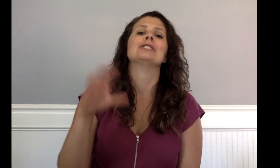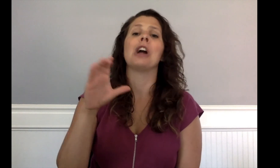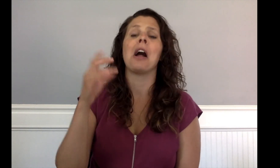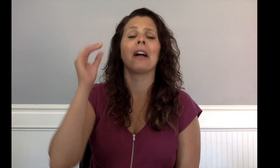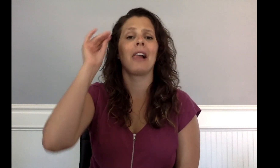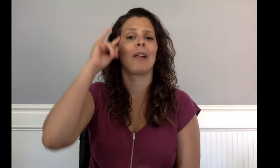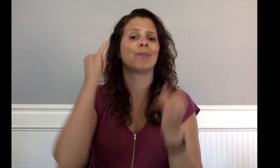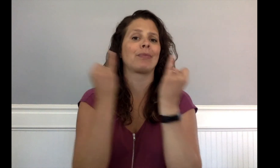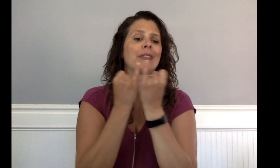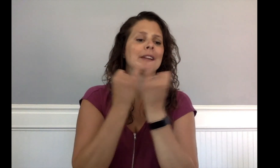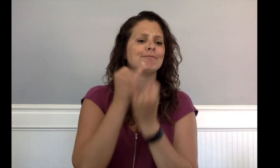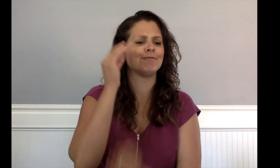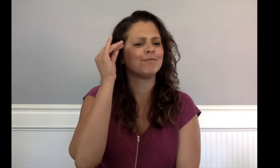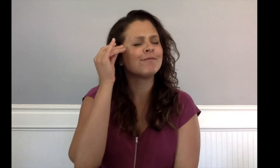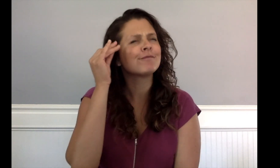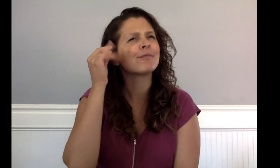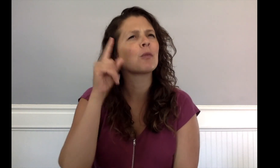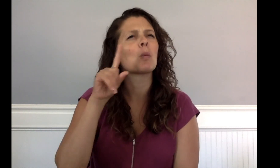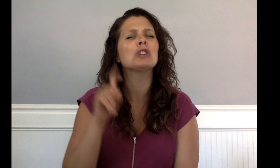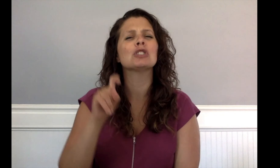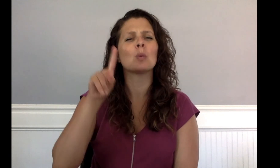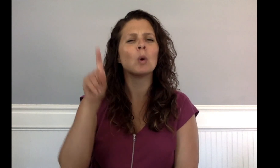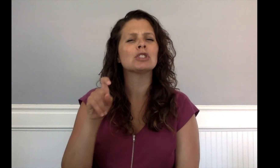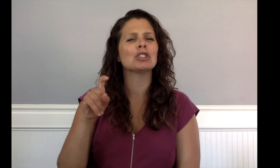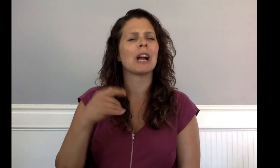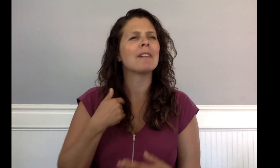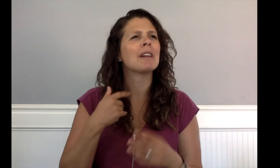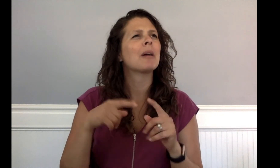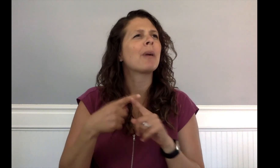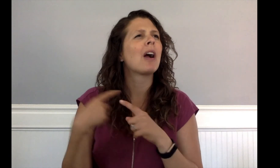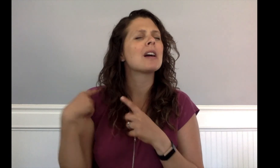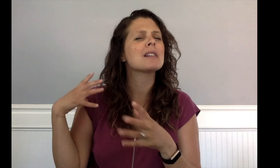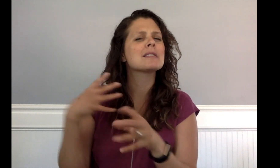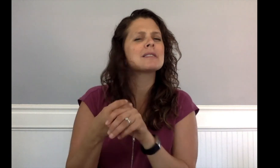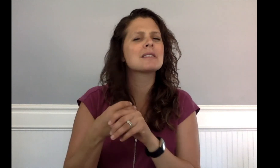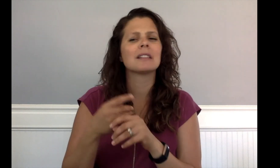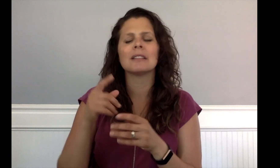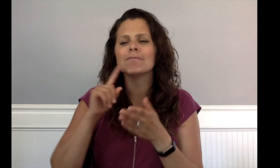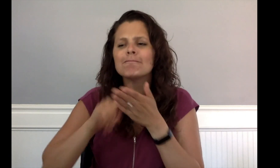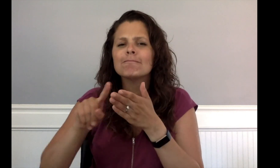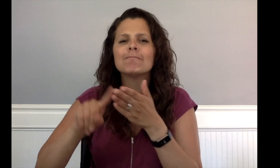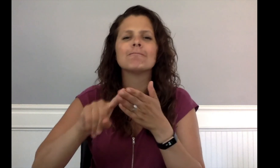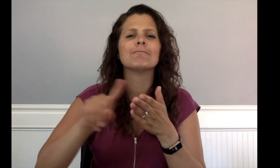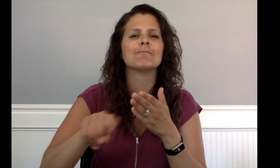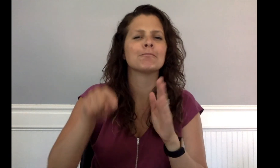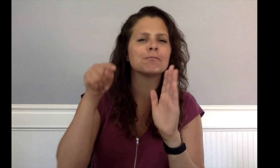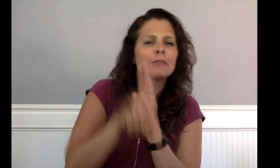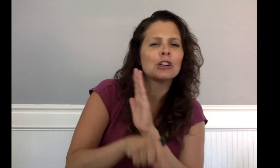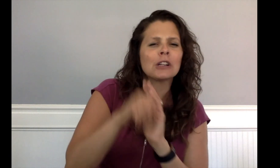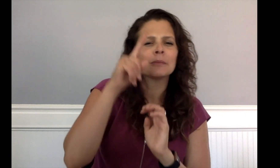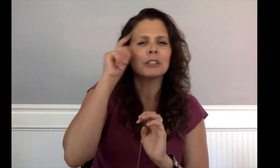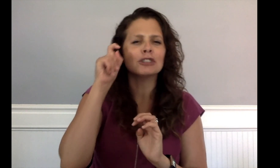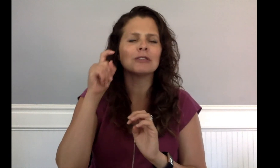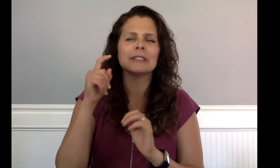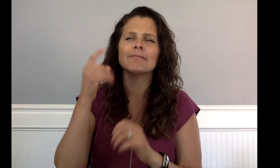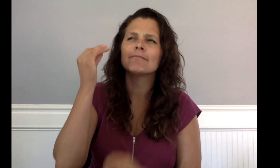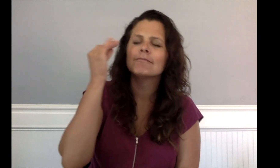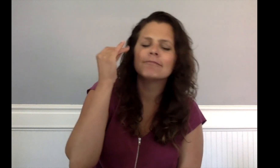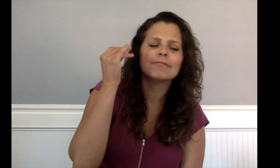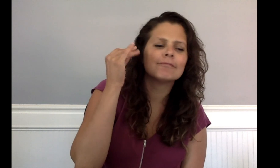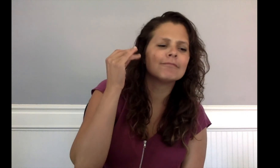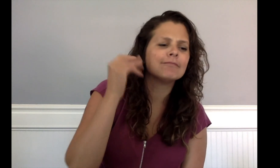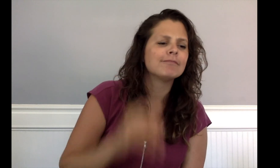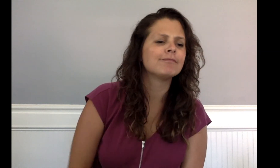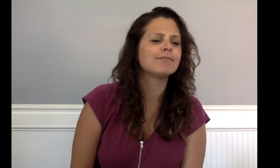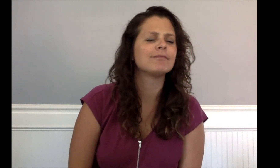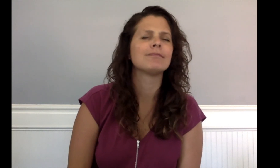Instead, he thought about all of his unanswered questions.